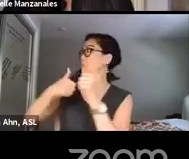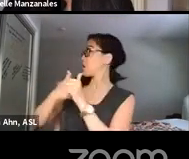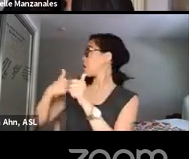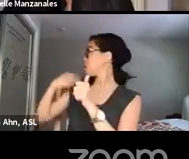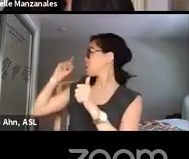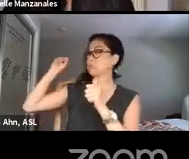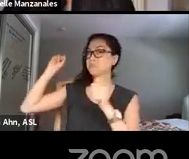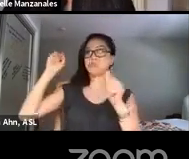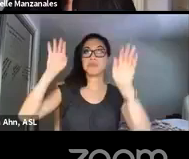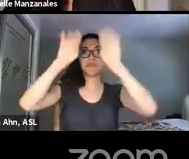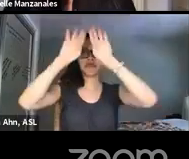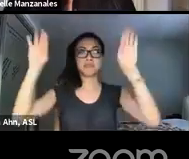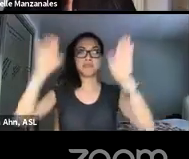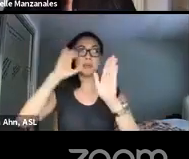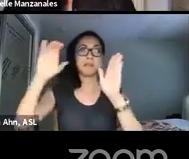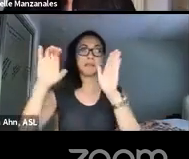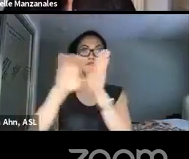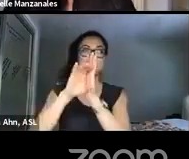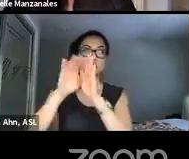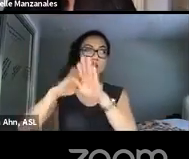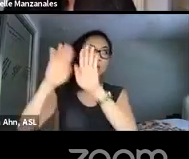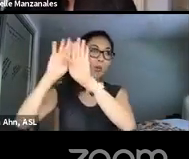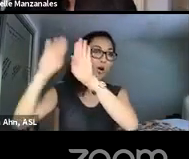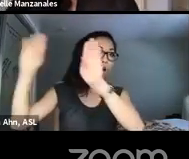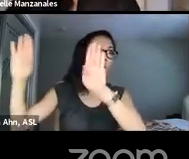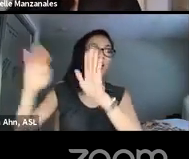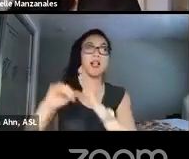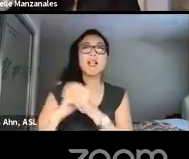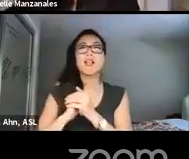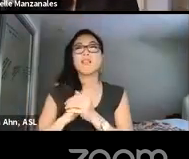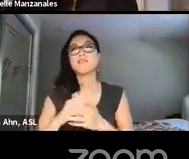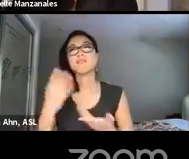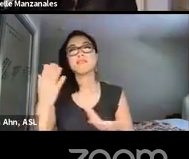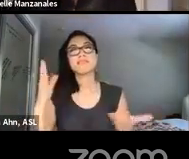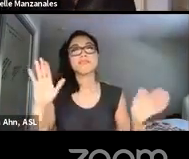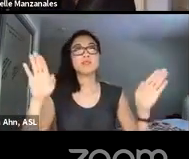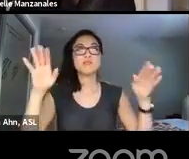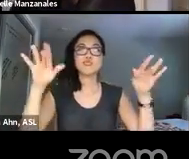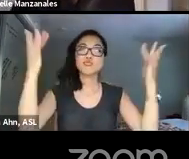I have a long history of running nonprofits in education and human services,